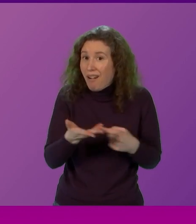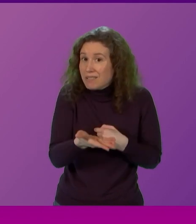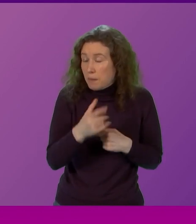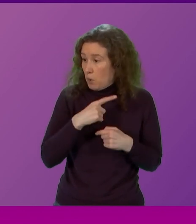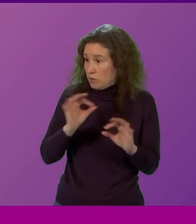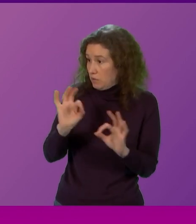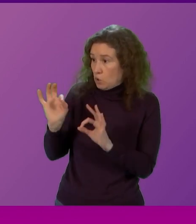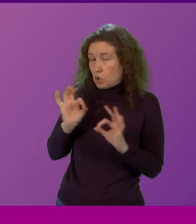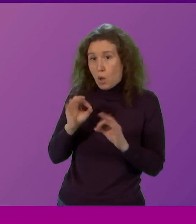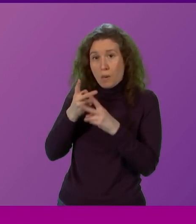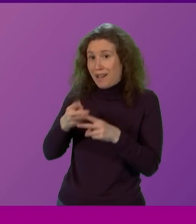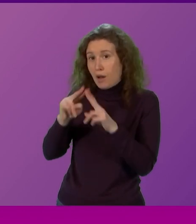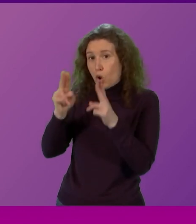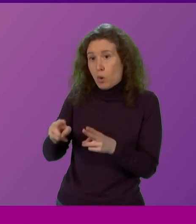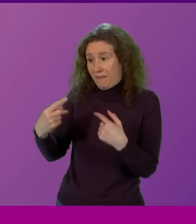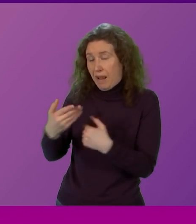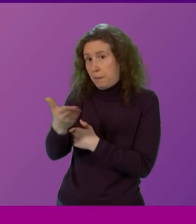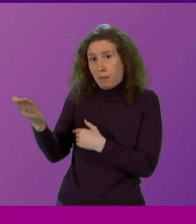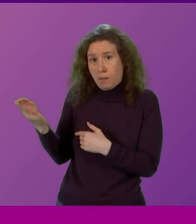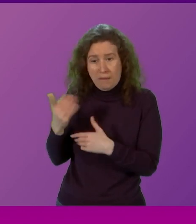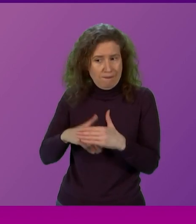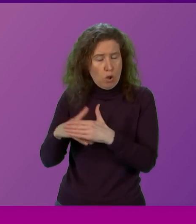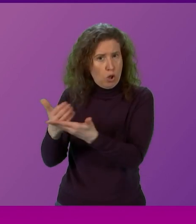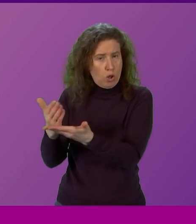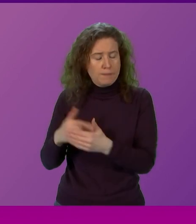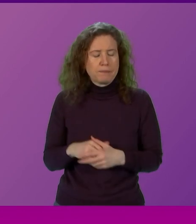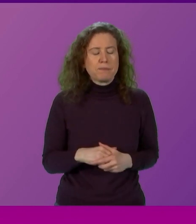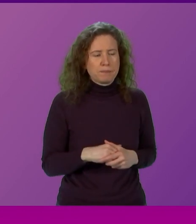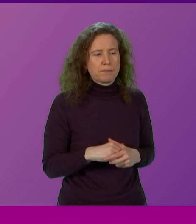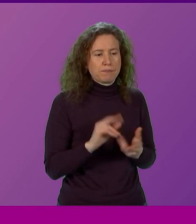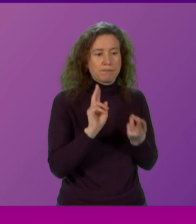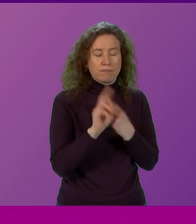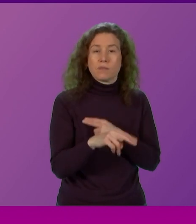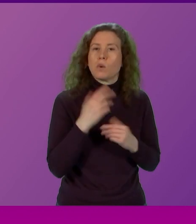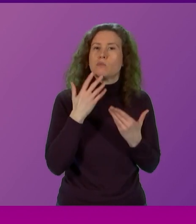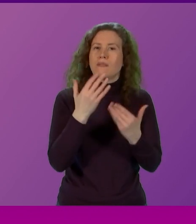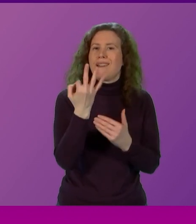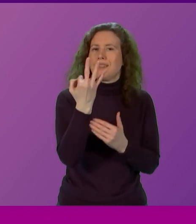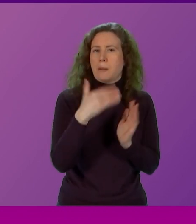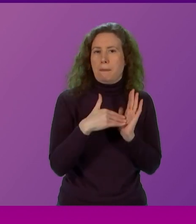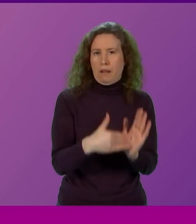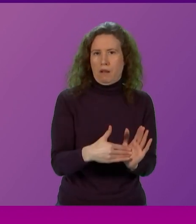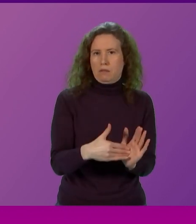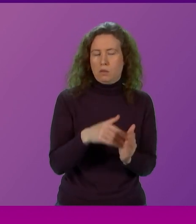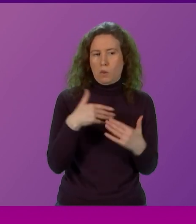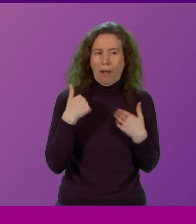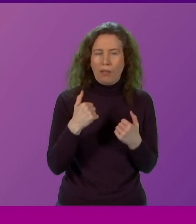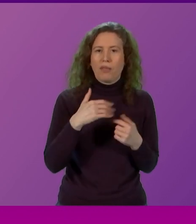available spaces in care homes. We have provided an additional £8 million to health and social care partnerships to